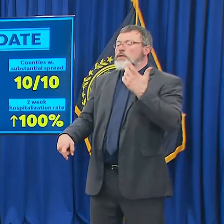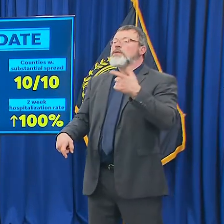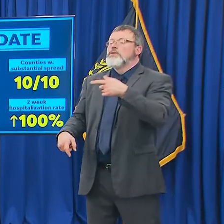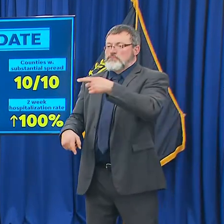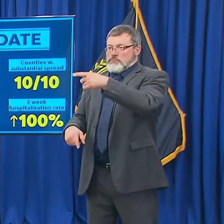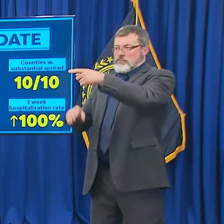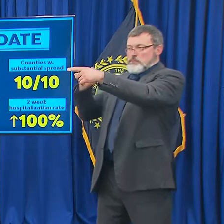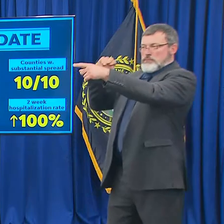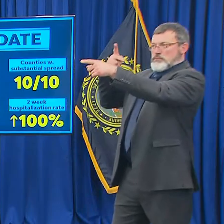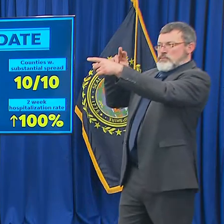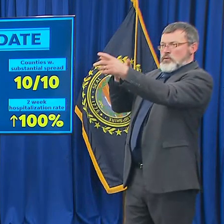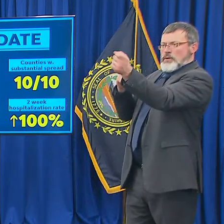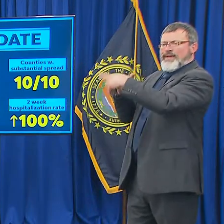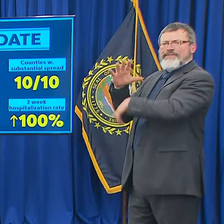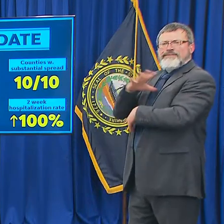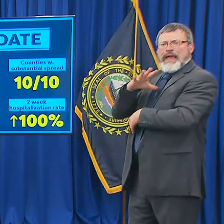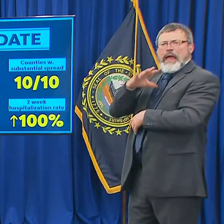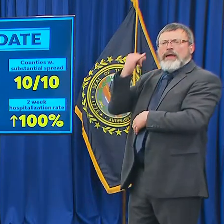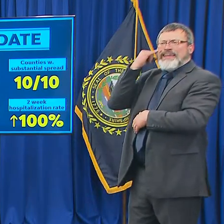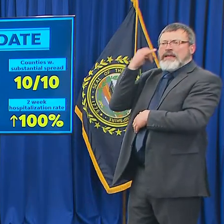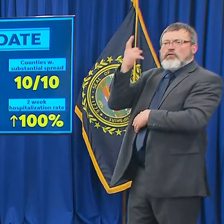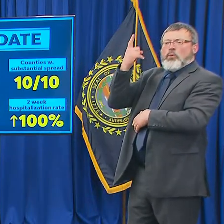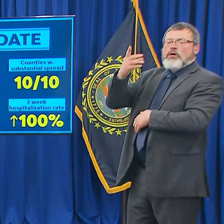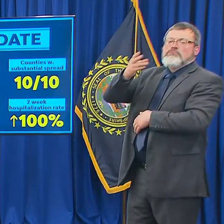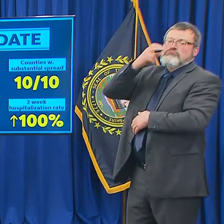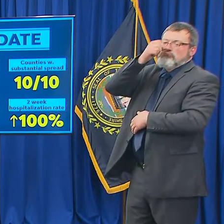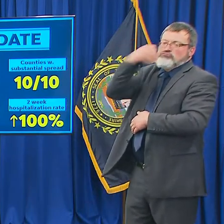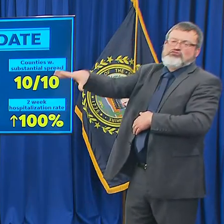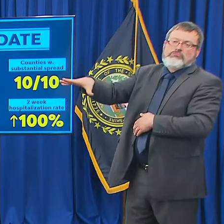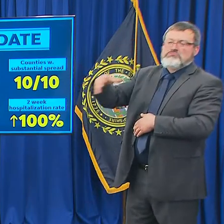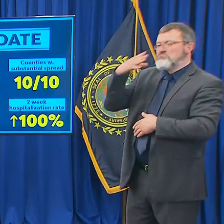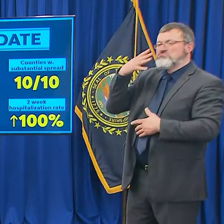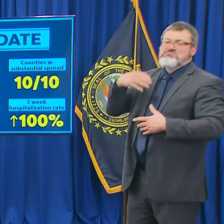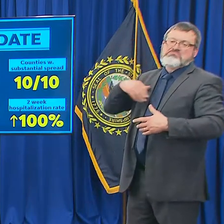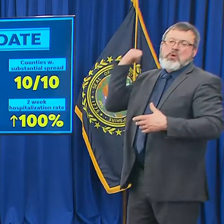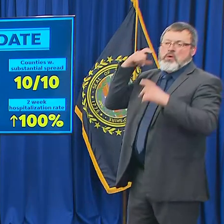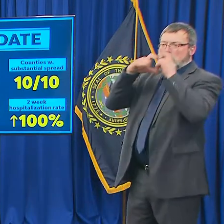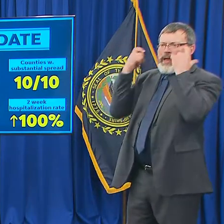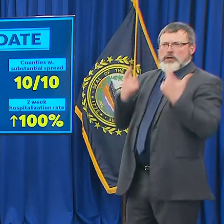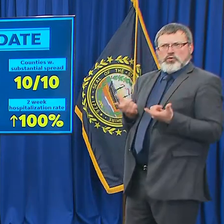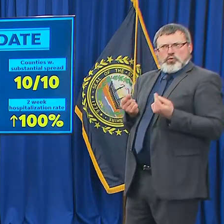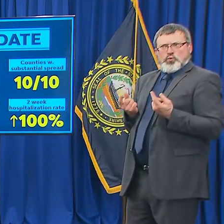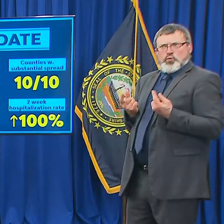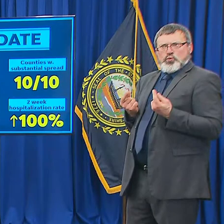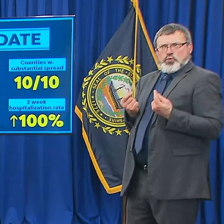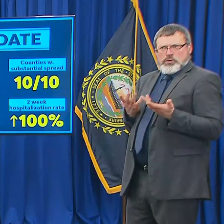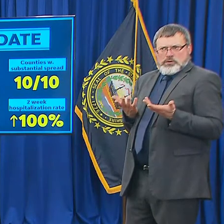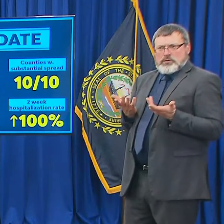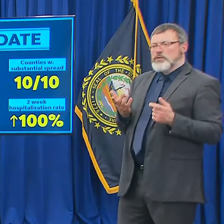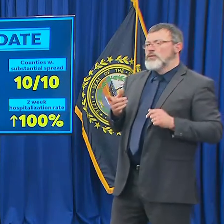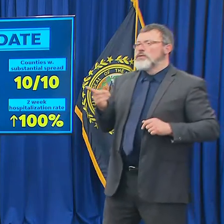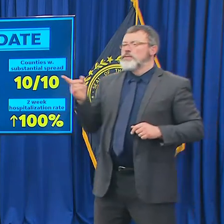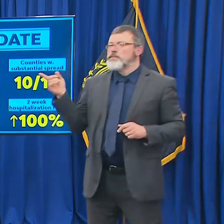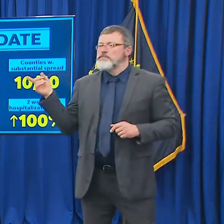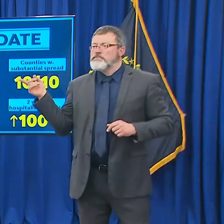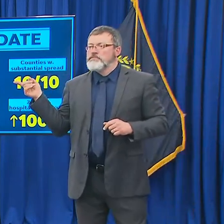Are there cultural messages or enforcement targeted enforcement like you have. Well in those situations.